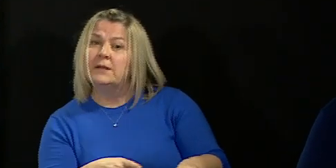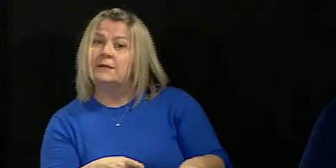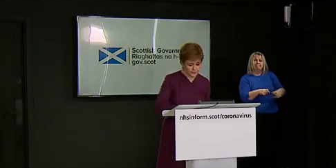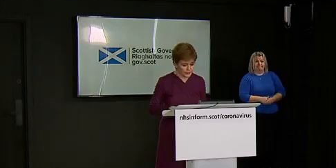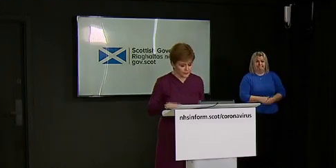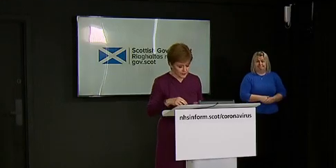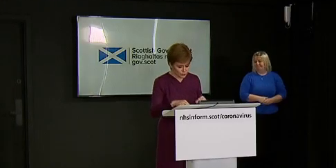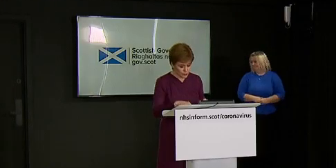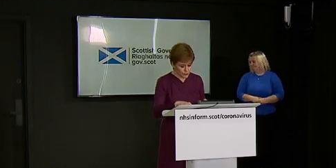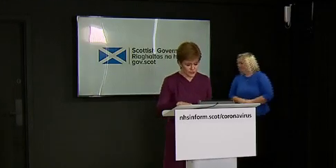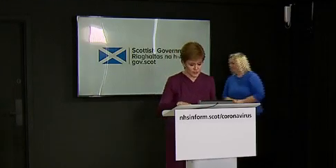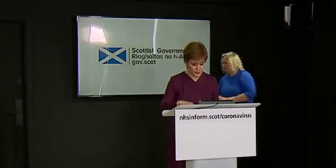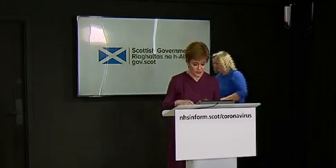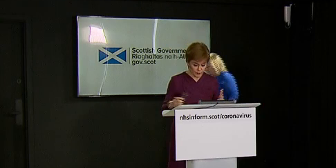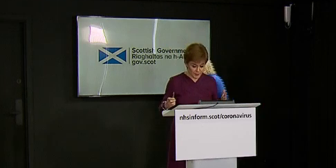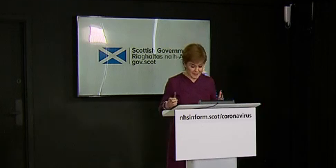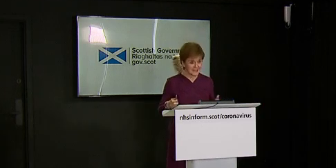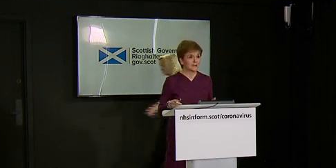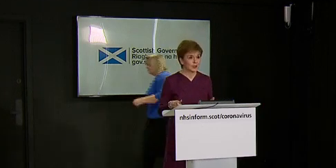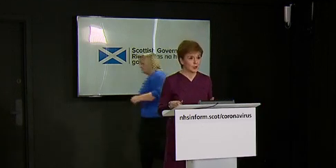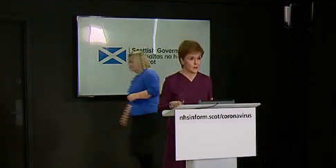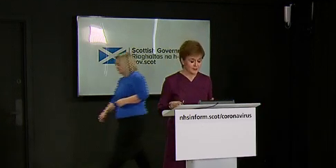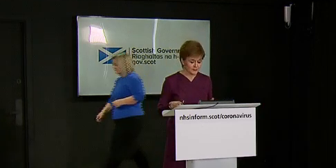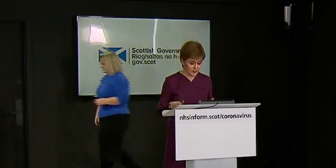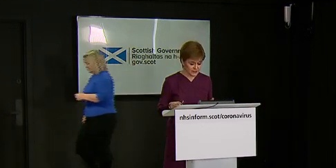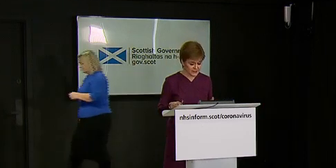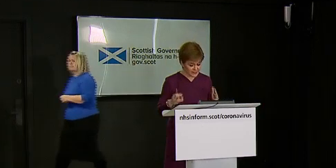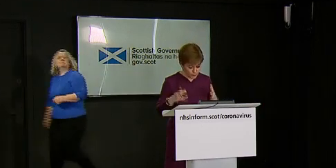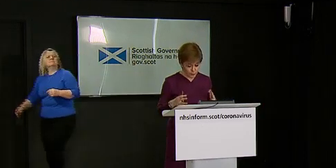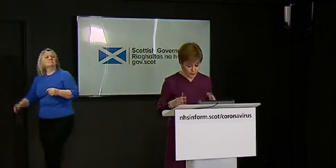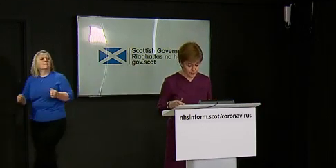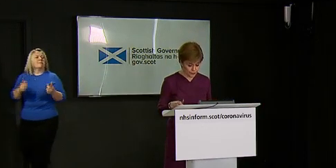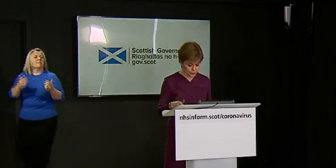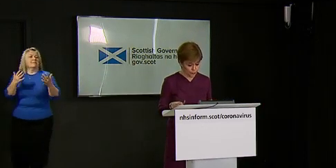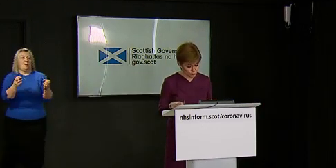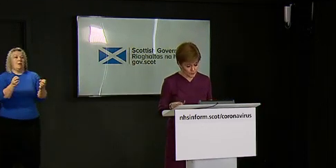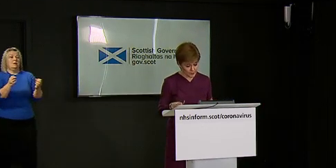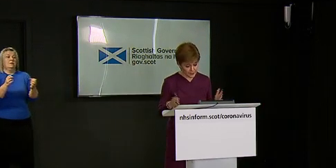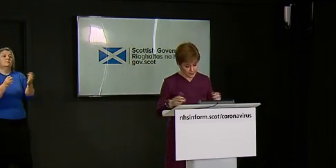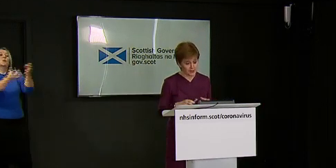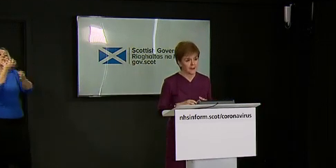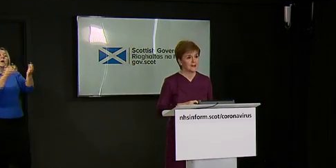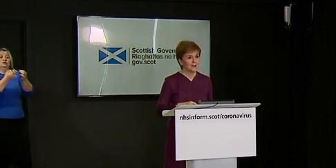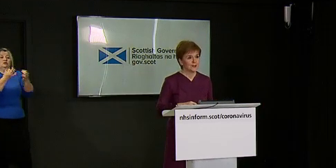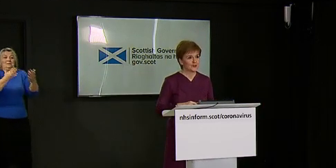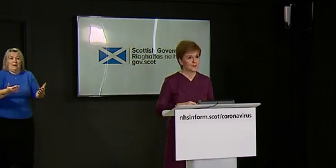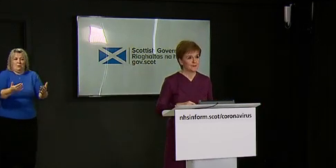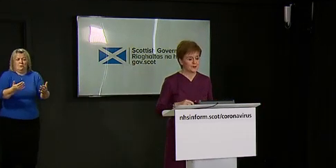we'll go straight to questions we've got a particularly long list of questions today we will get through all of them but I would meet my usual plea for